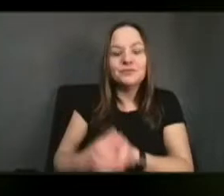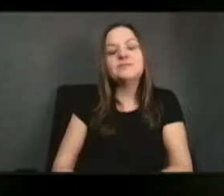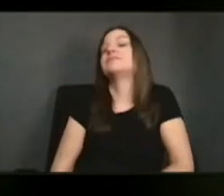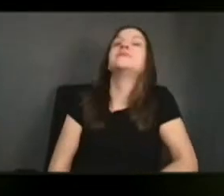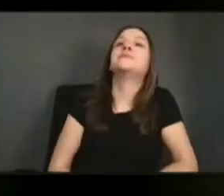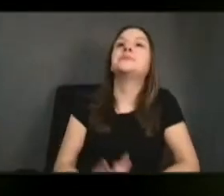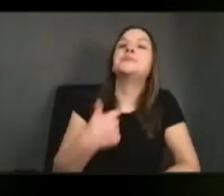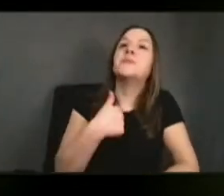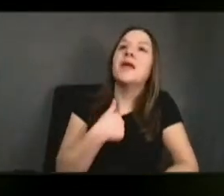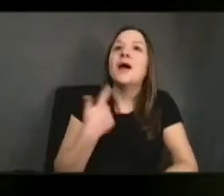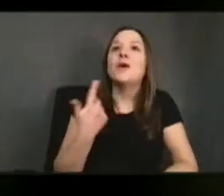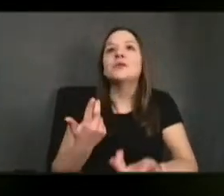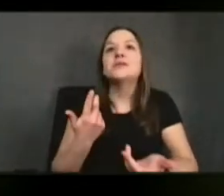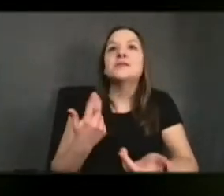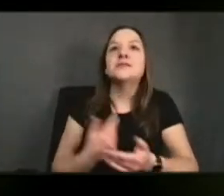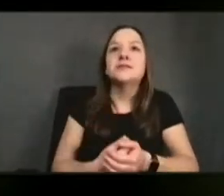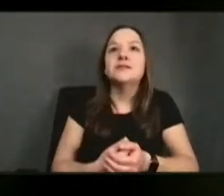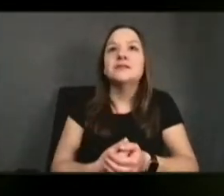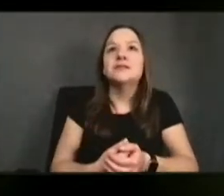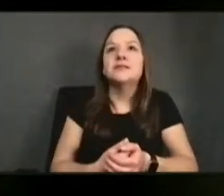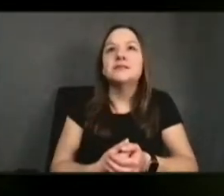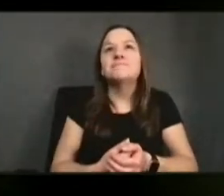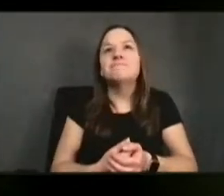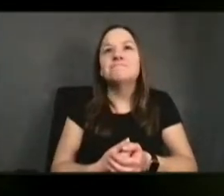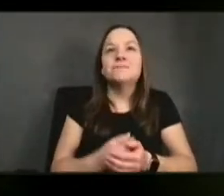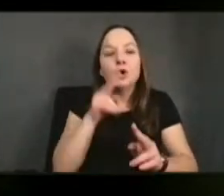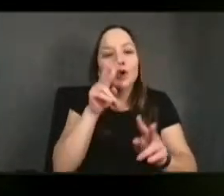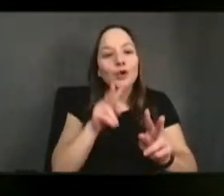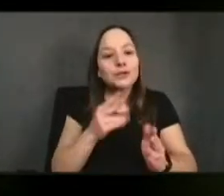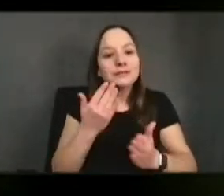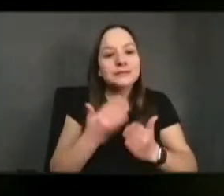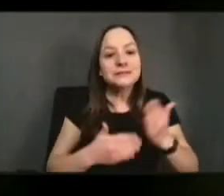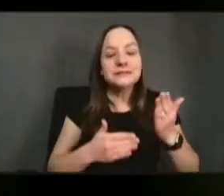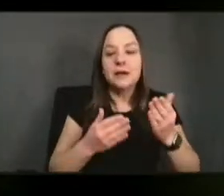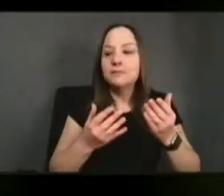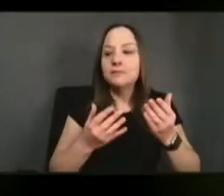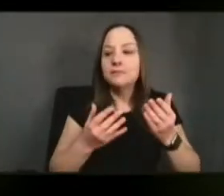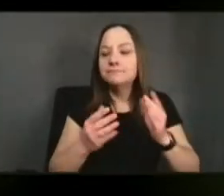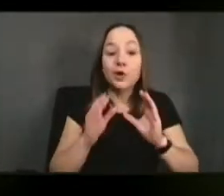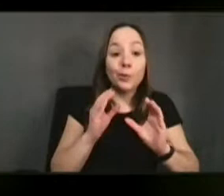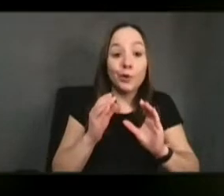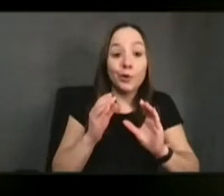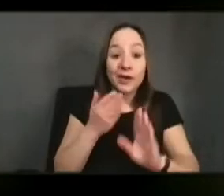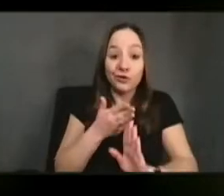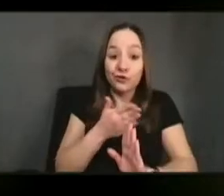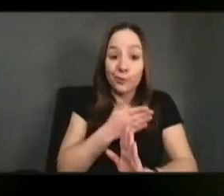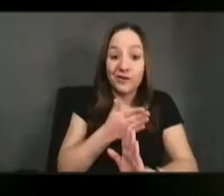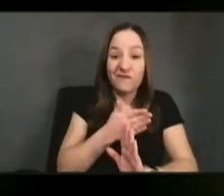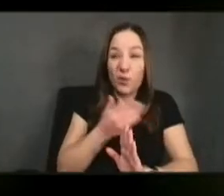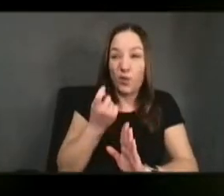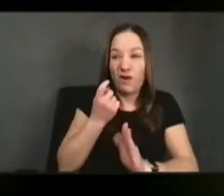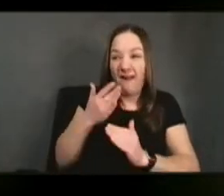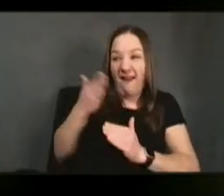really thought about. I was going through some. Communications the other day. I